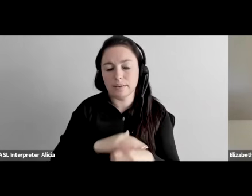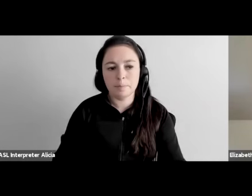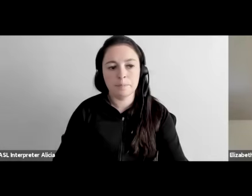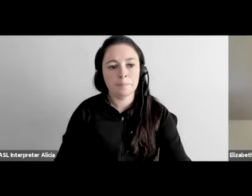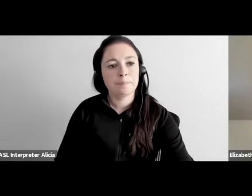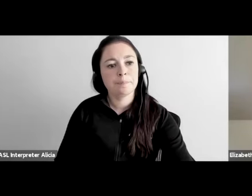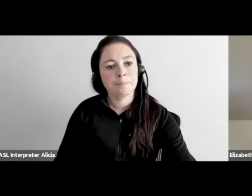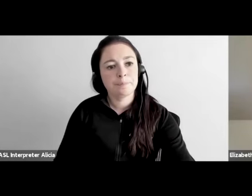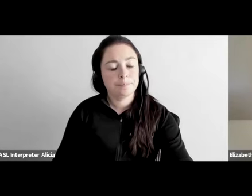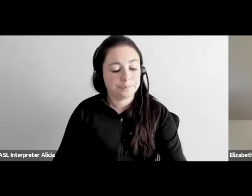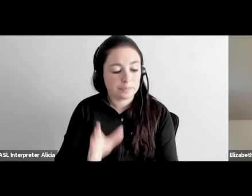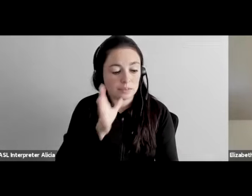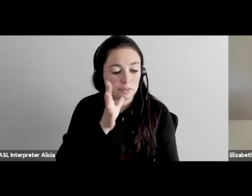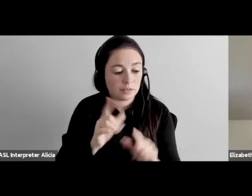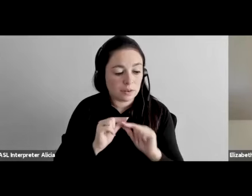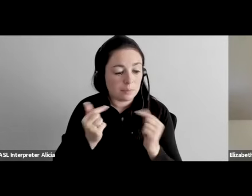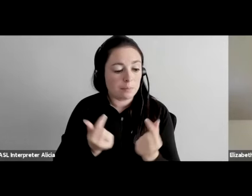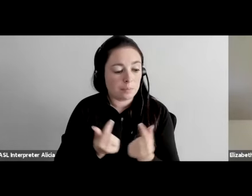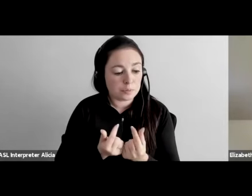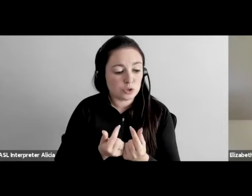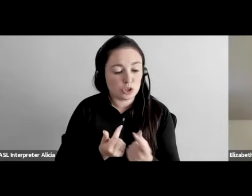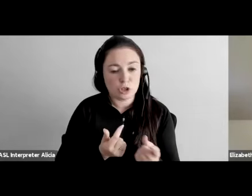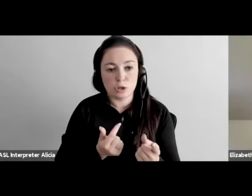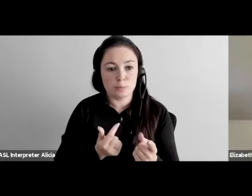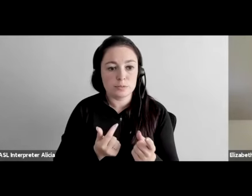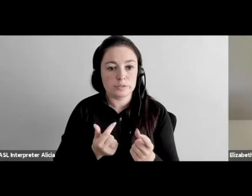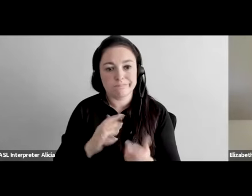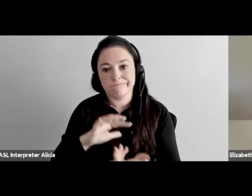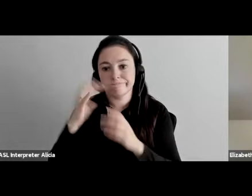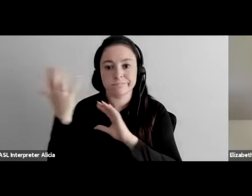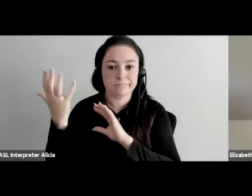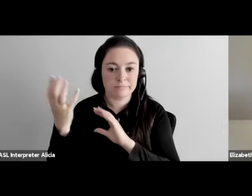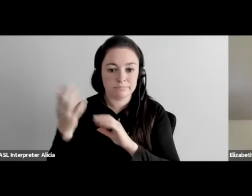Mom's groups were fractured, and the local La leche League had dissolved.